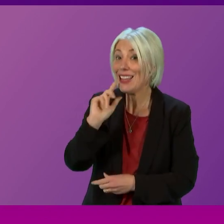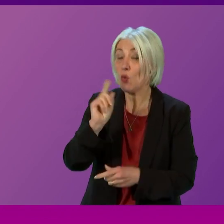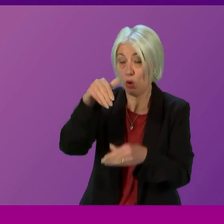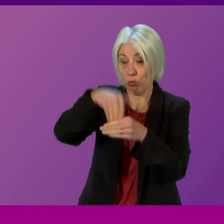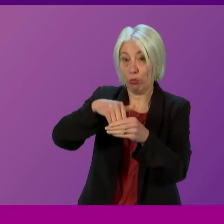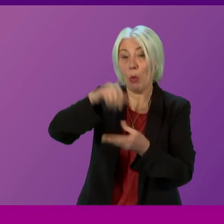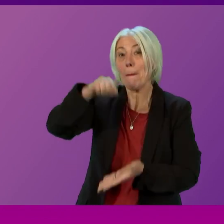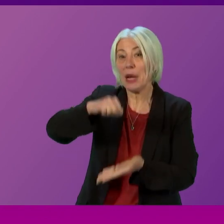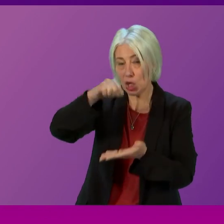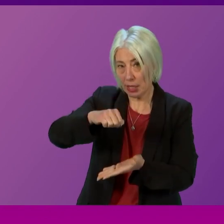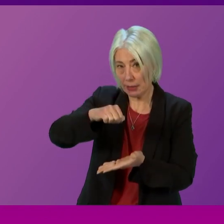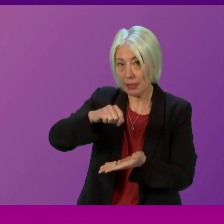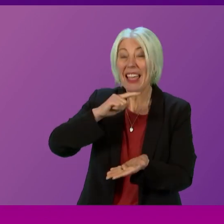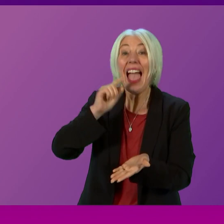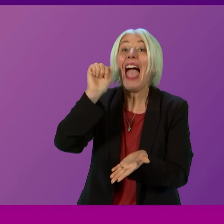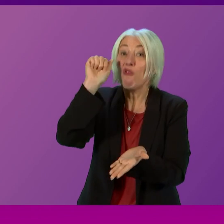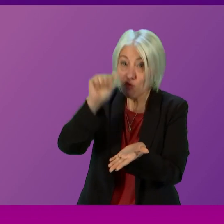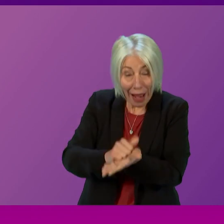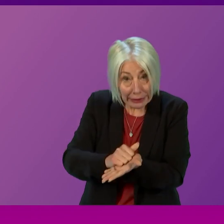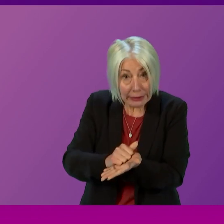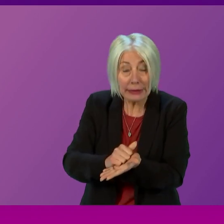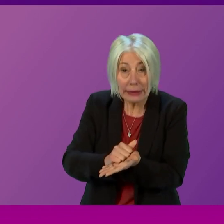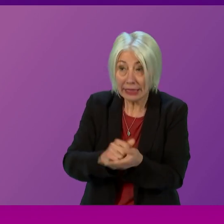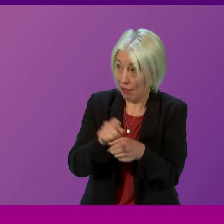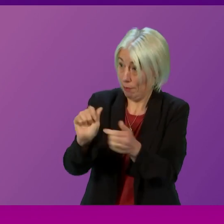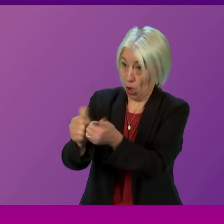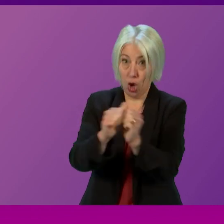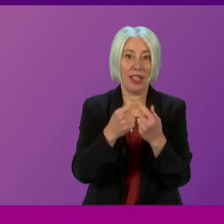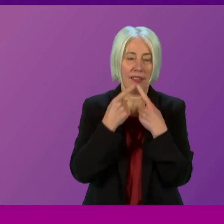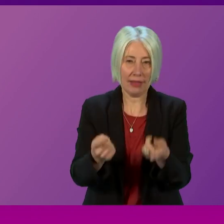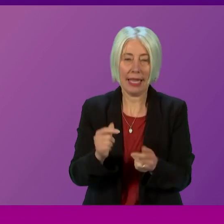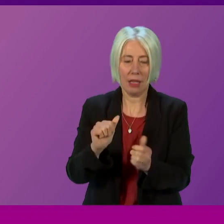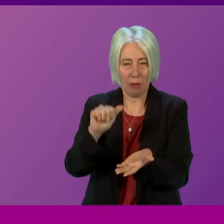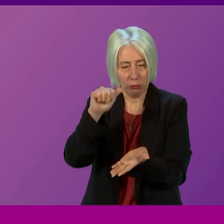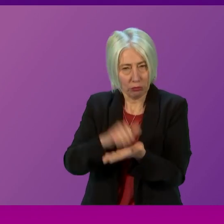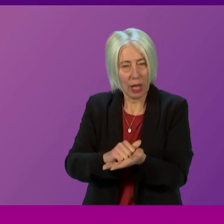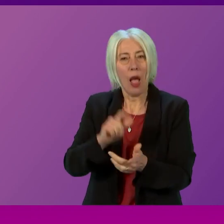the budget are indeed accurate, as colleagues have said, will the Presiding Officer insist,